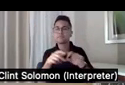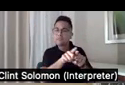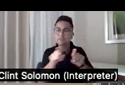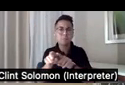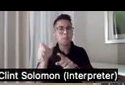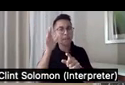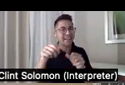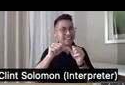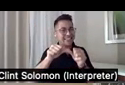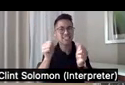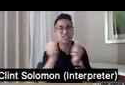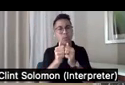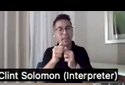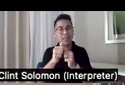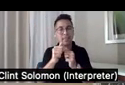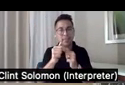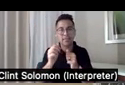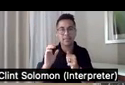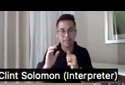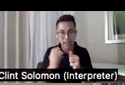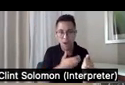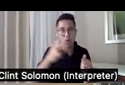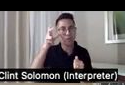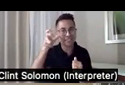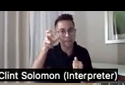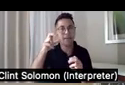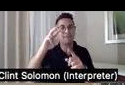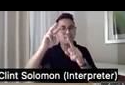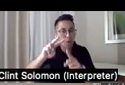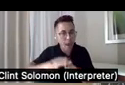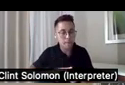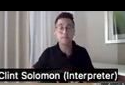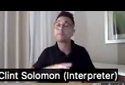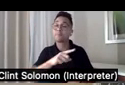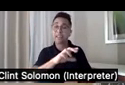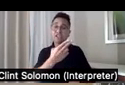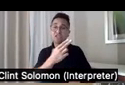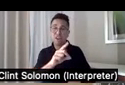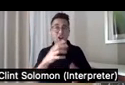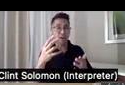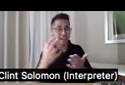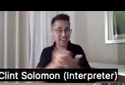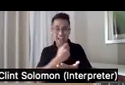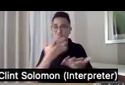vocabulary as i said the child gets what they selected please don't rescue them immediately